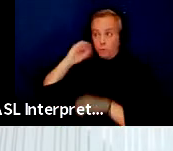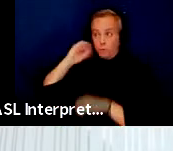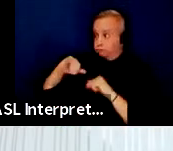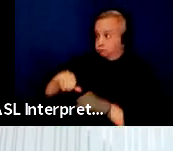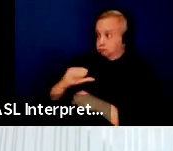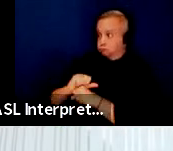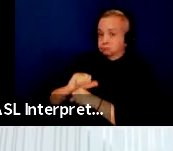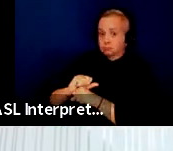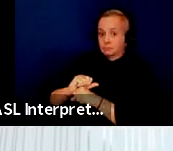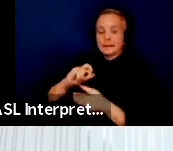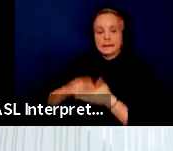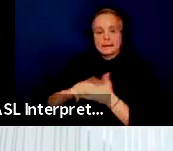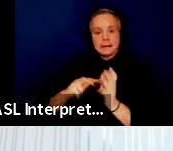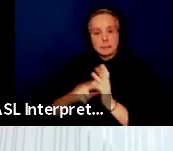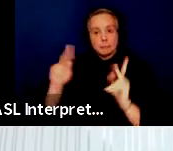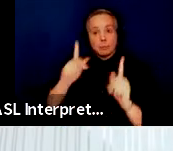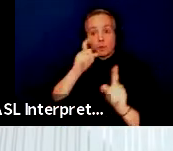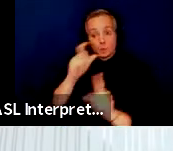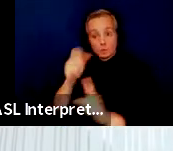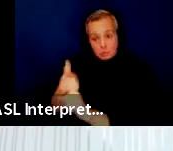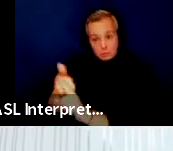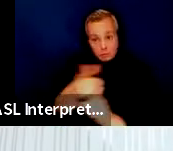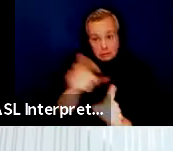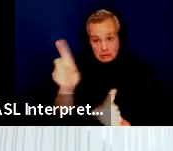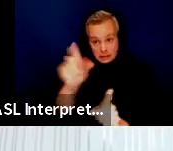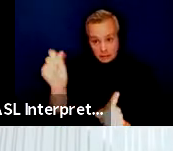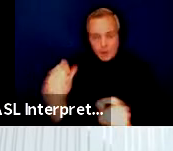MORE OPPORTUNITIES THAN EVER, IF THEY'RE GIVEN A CHANCE.